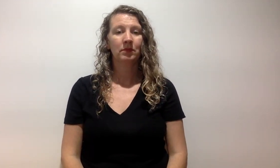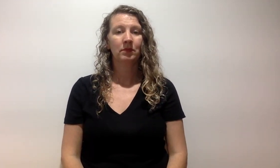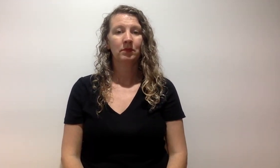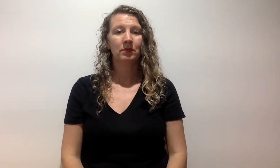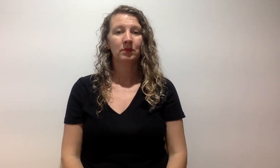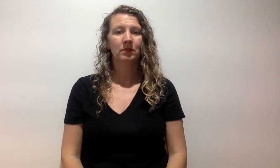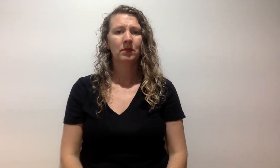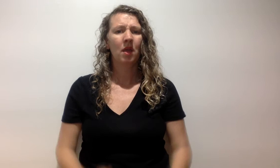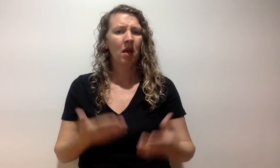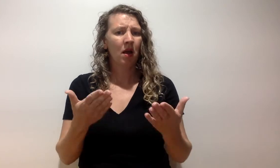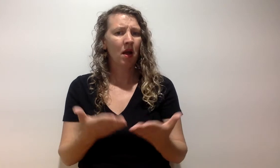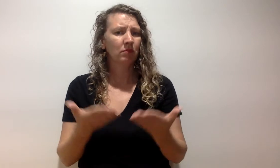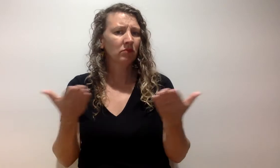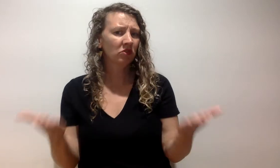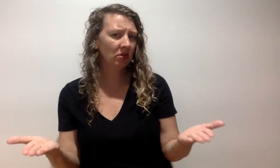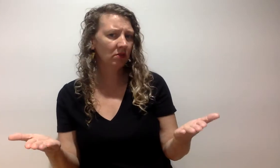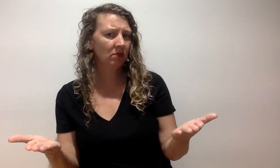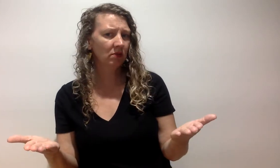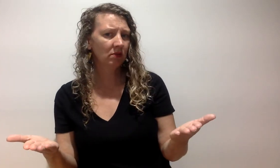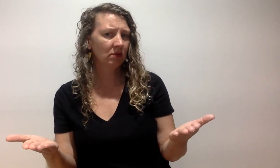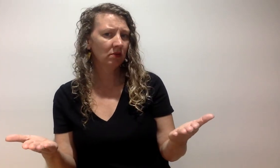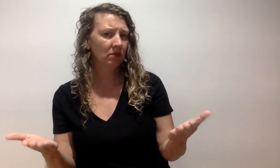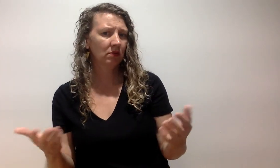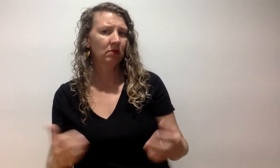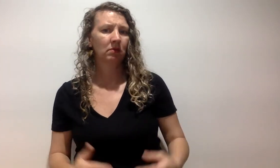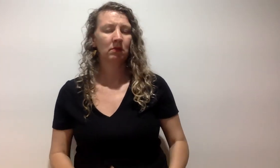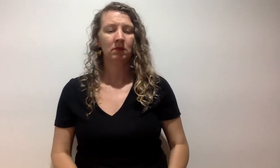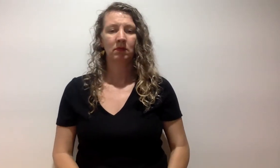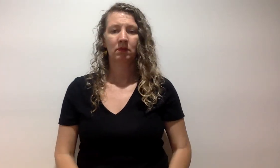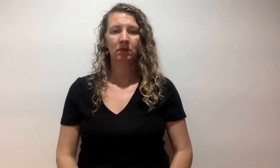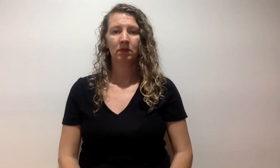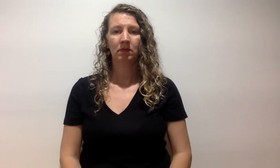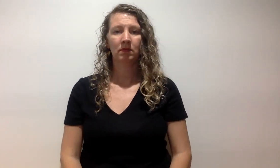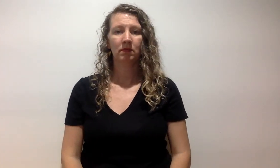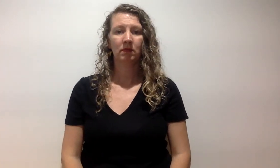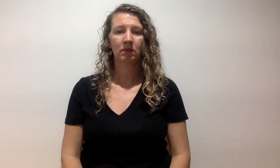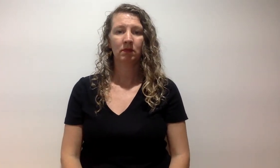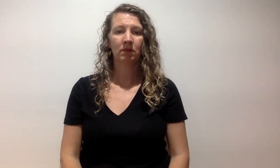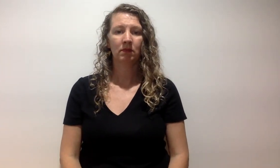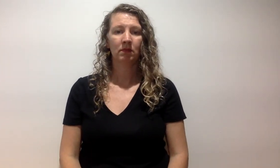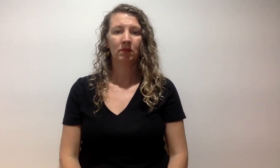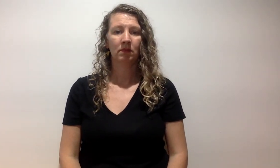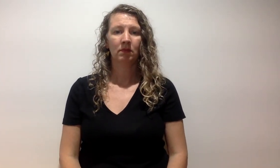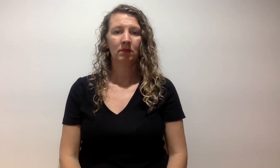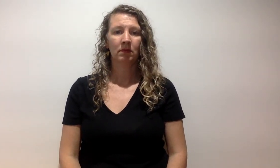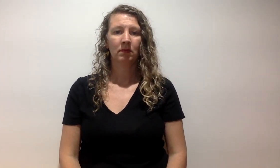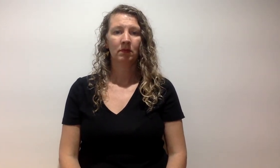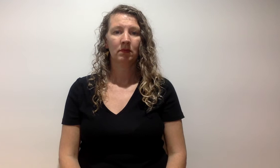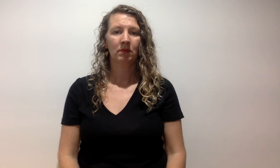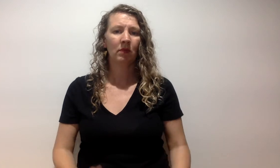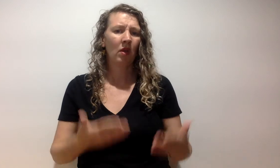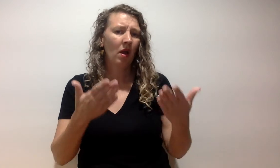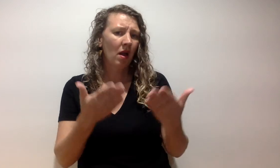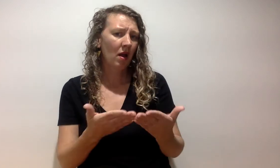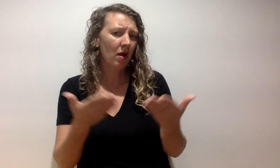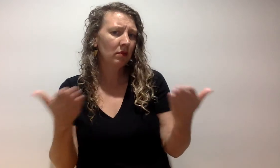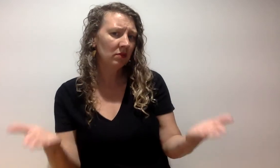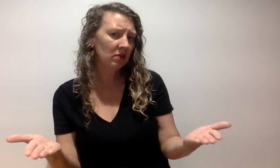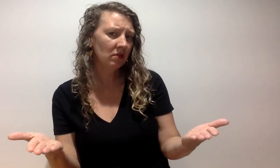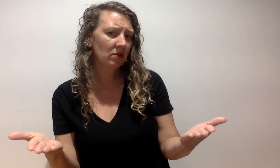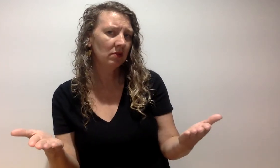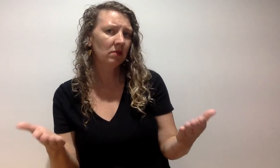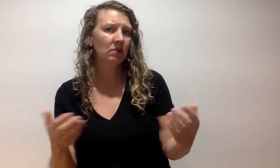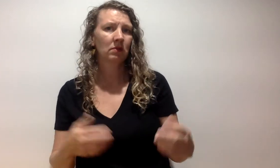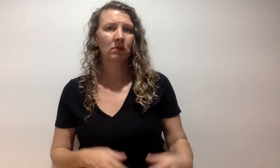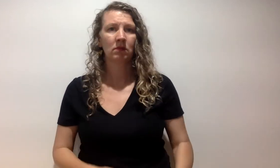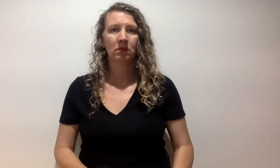OBJECT